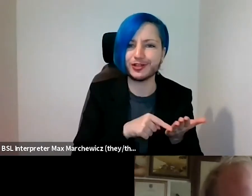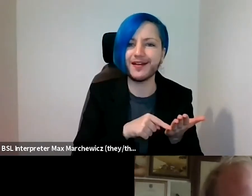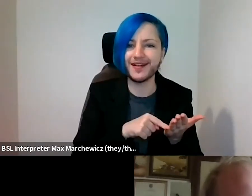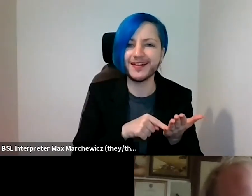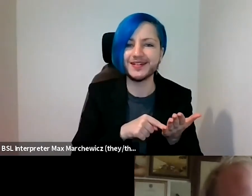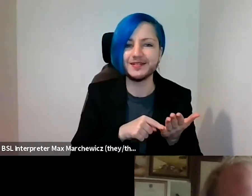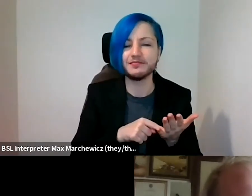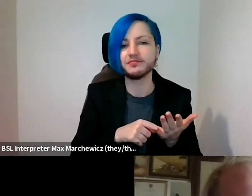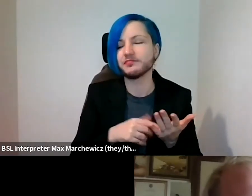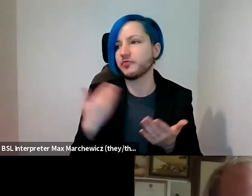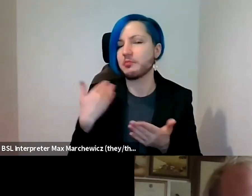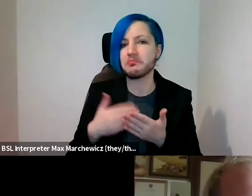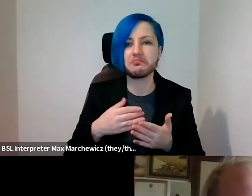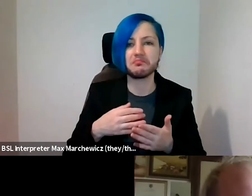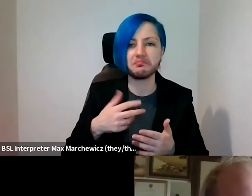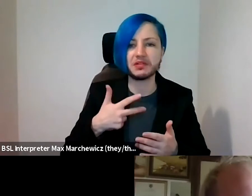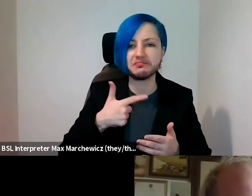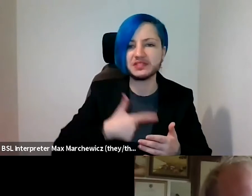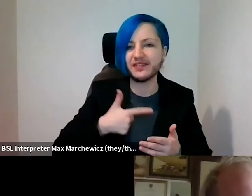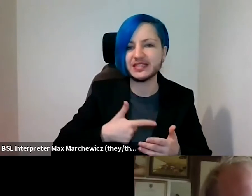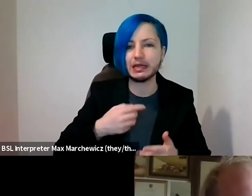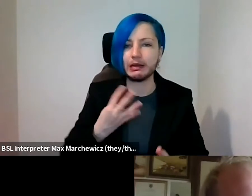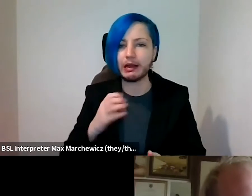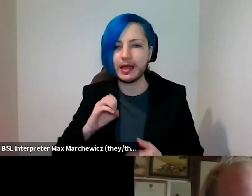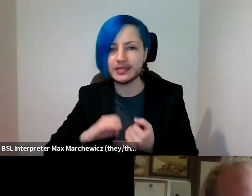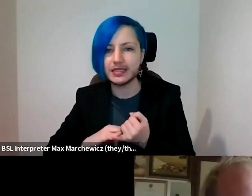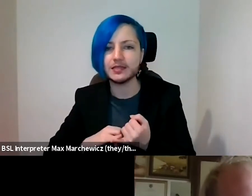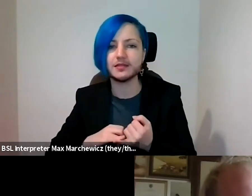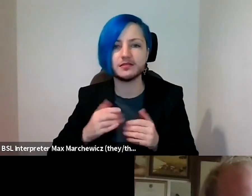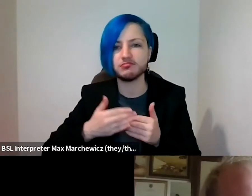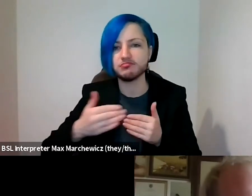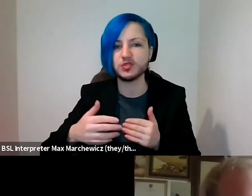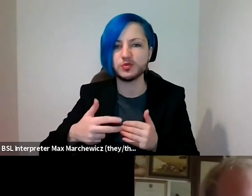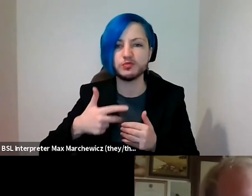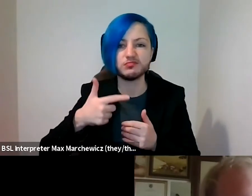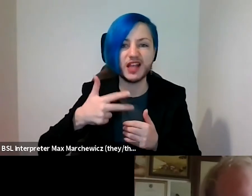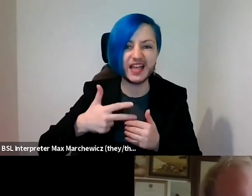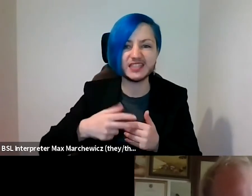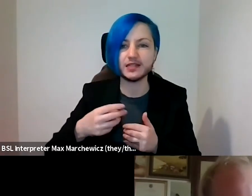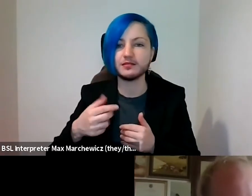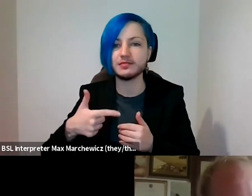let's say 1790s to about definitely 1870s, and even further, and even in the 20th century, actually.